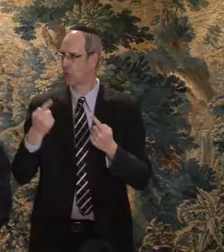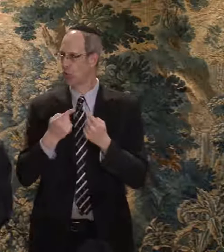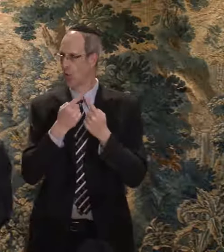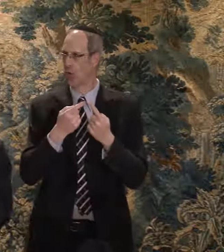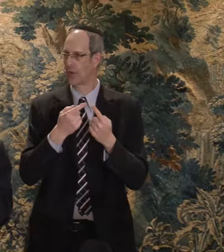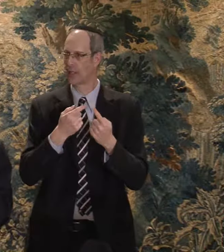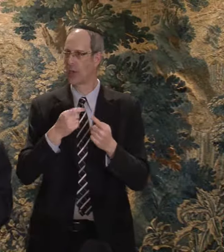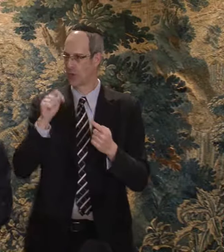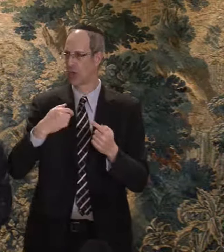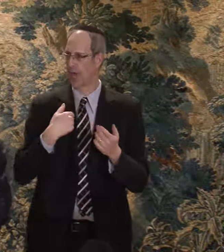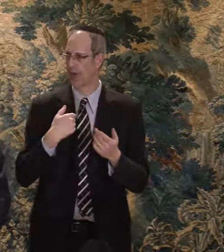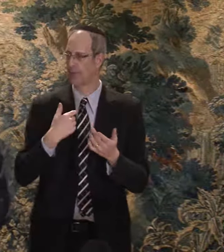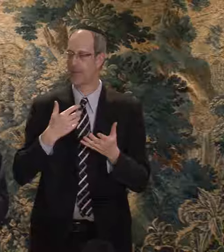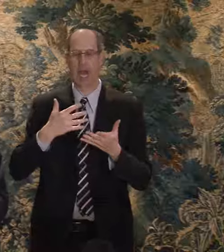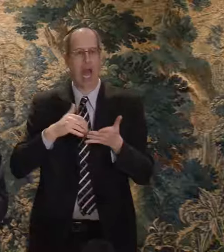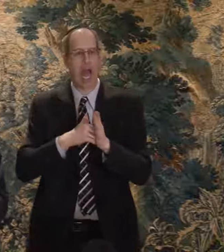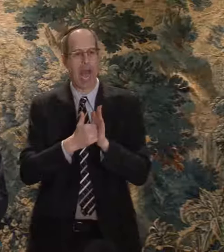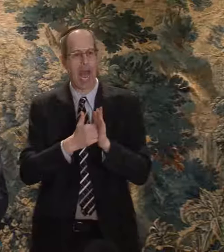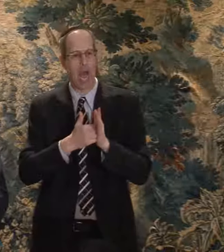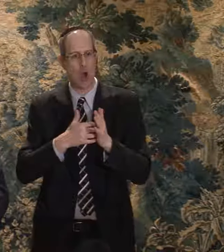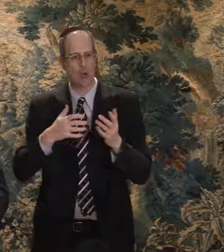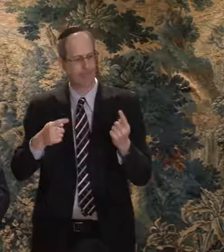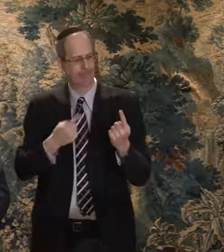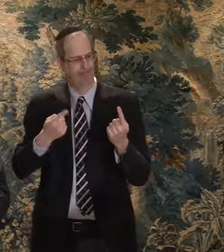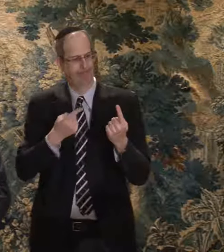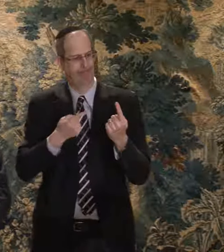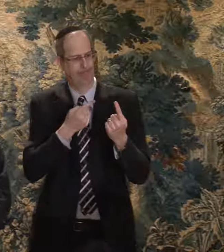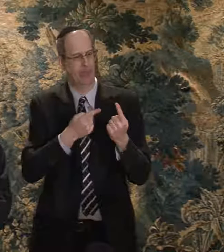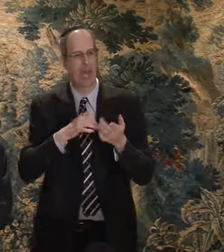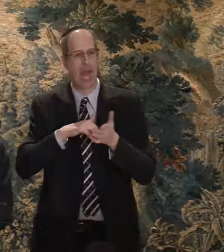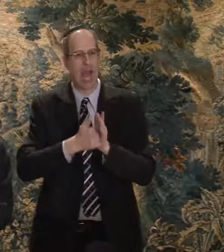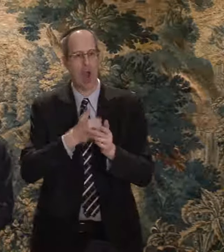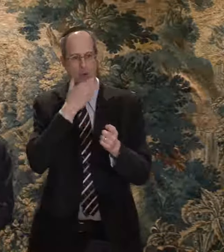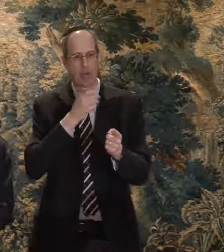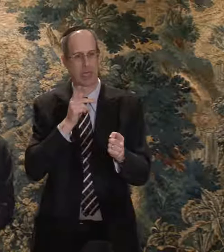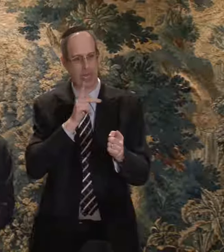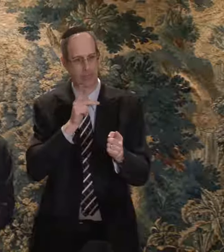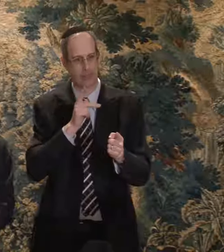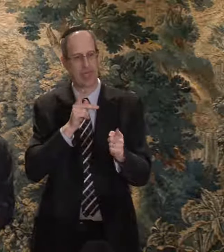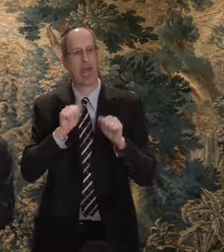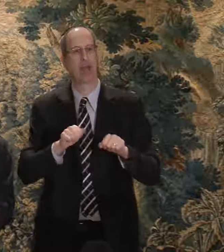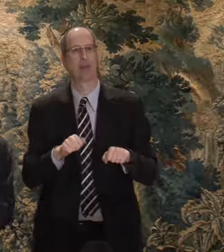but how do you accomplish the goal how was reliance to be able to do that how